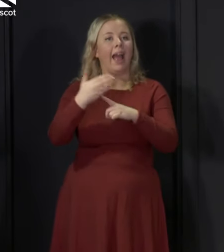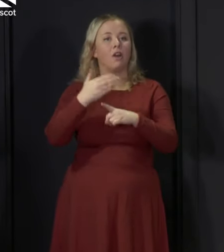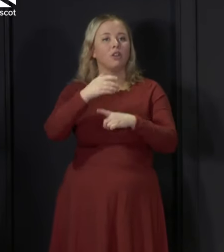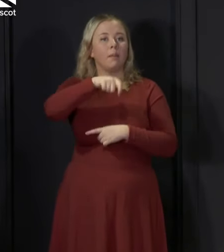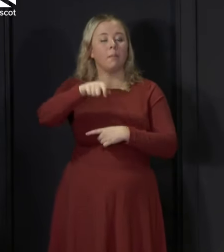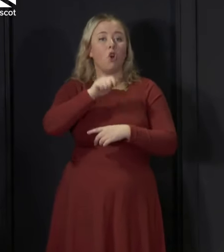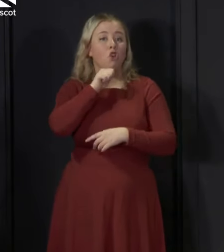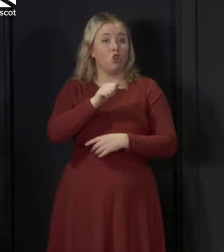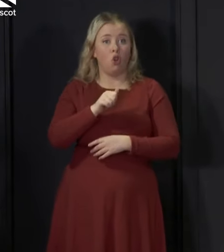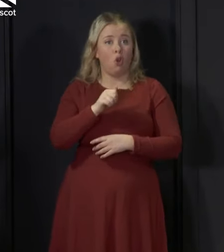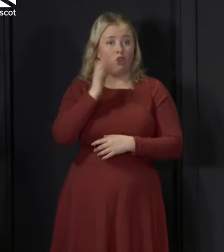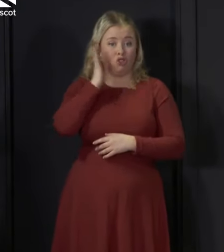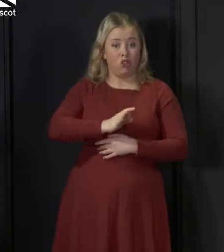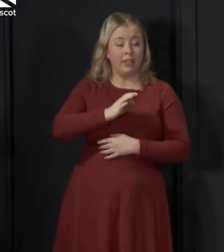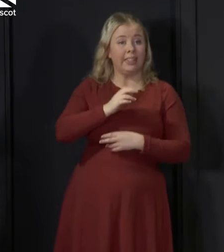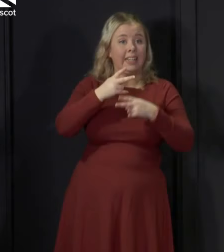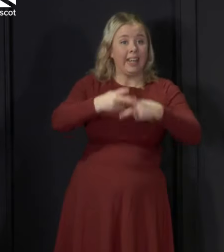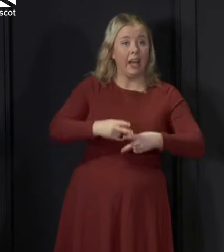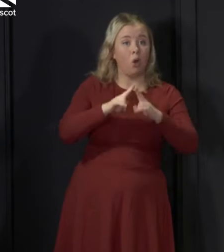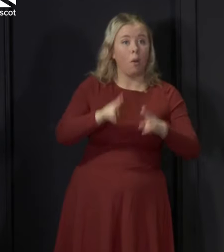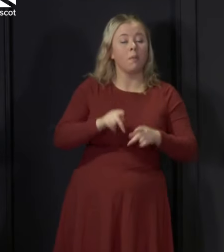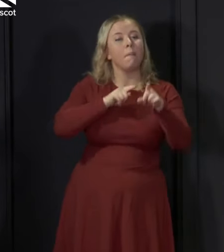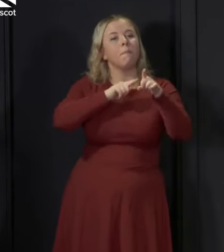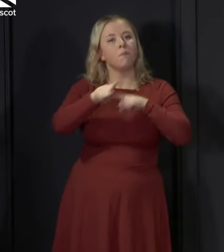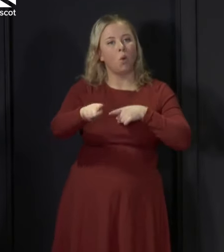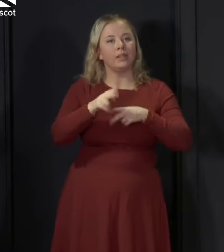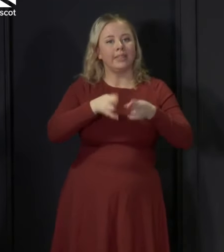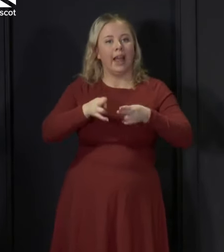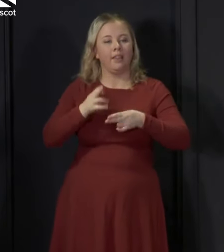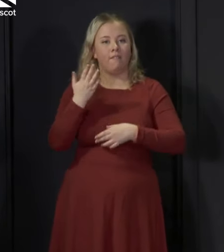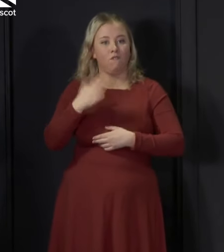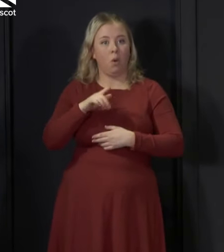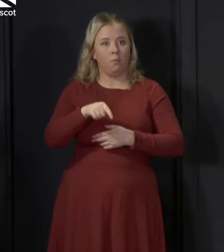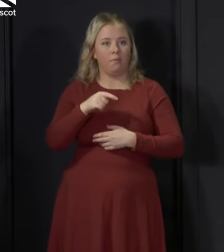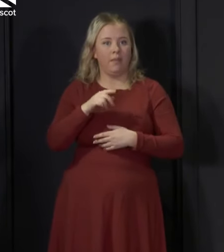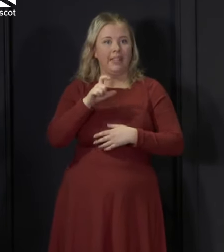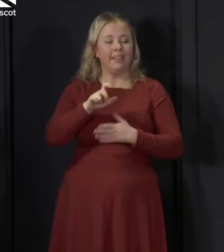homes, the vast majority - nearly all - of deaths from this virus are in the over 65